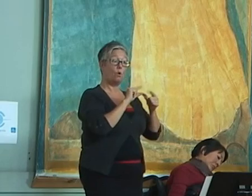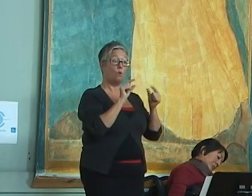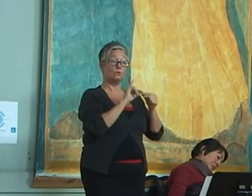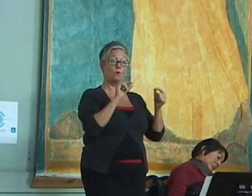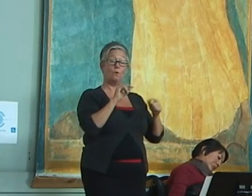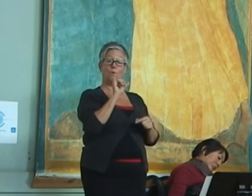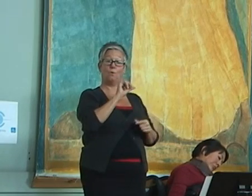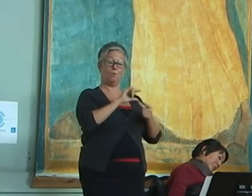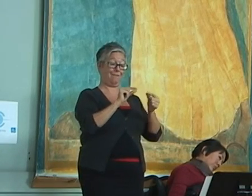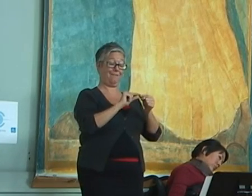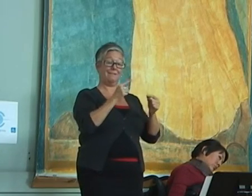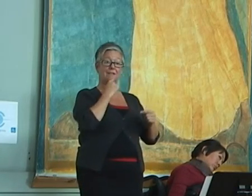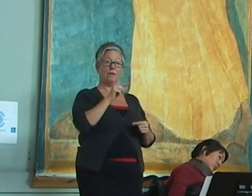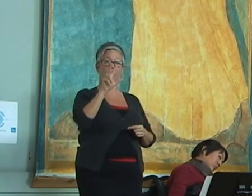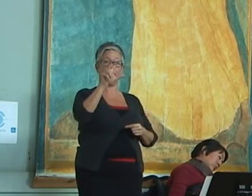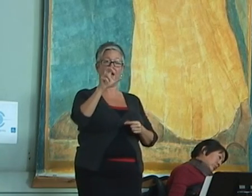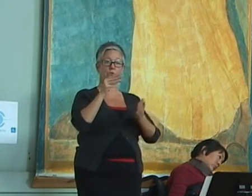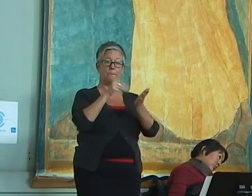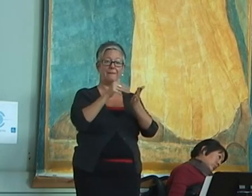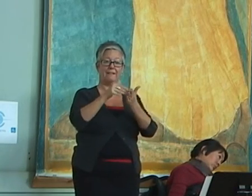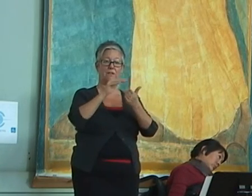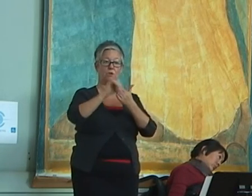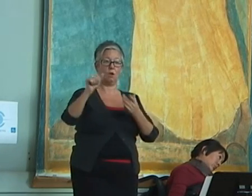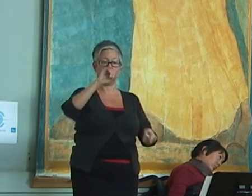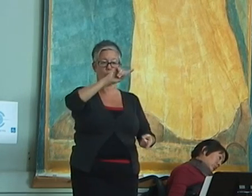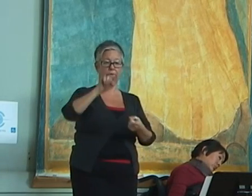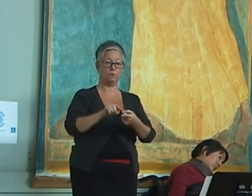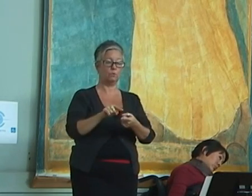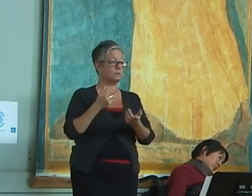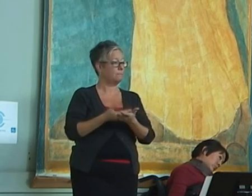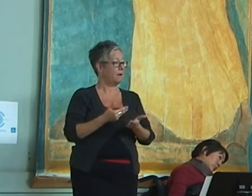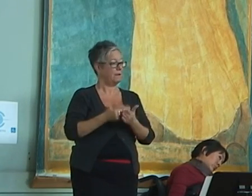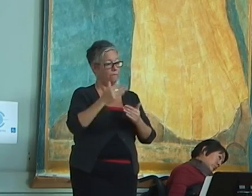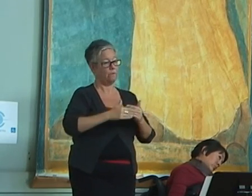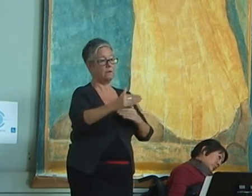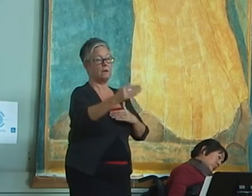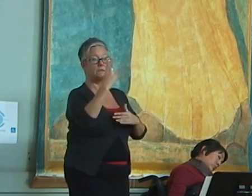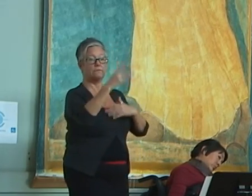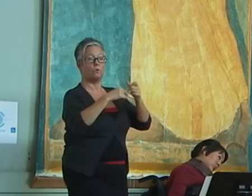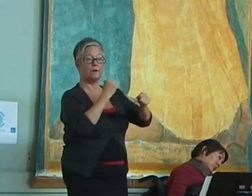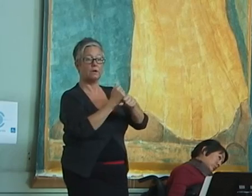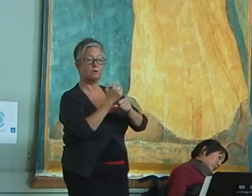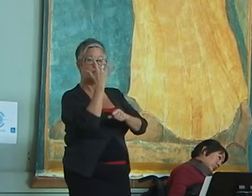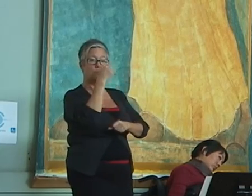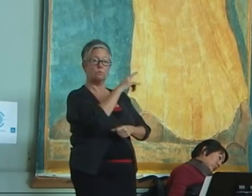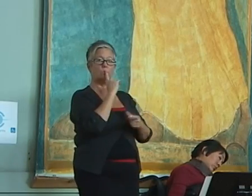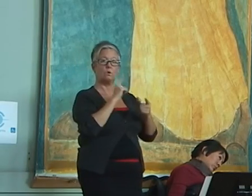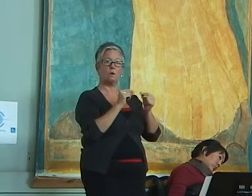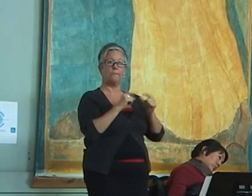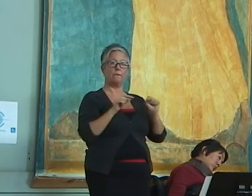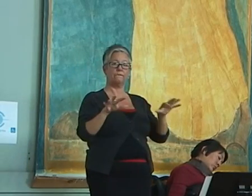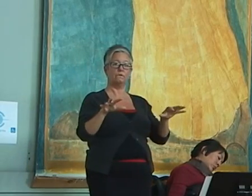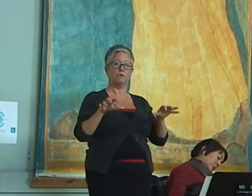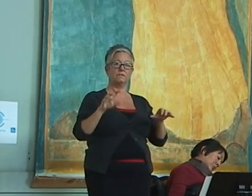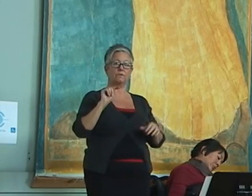in reduced revenue over the next four years because of a freeze and because of reductions in taxes.